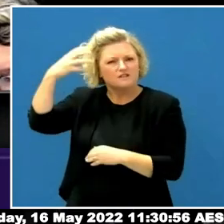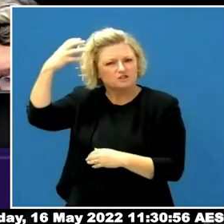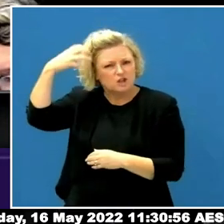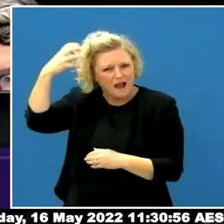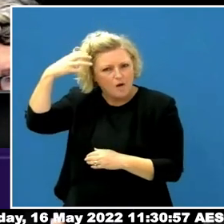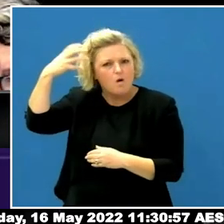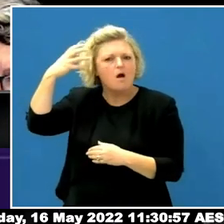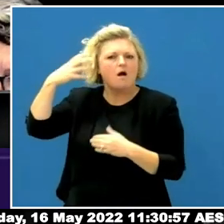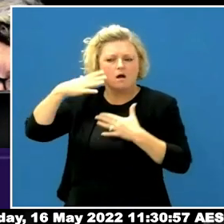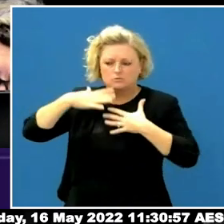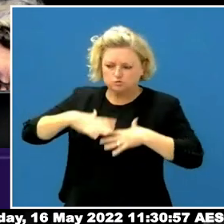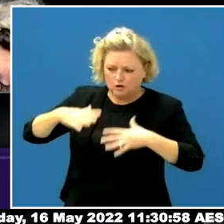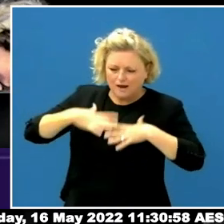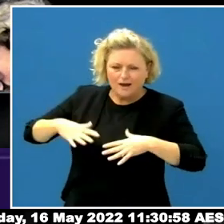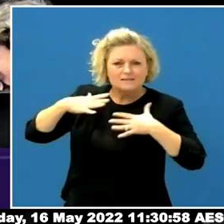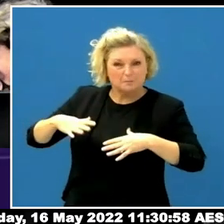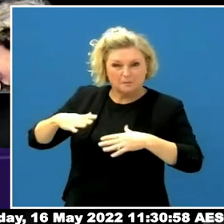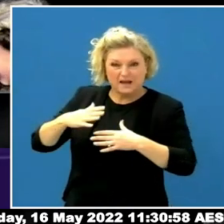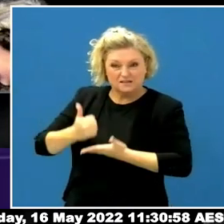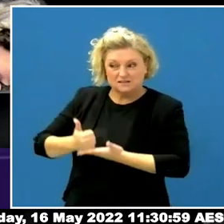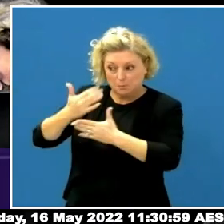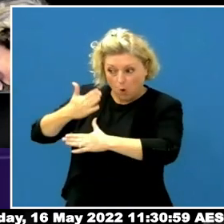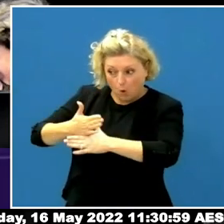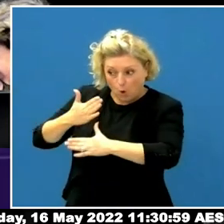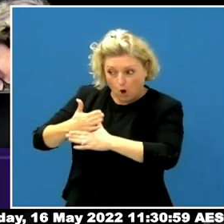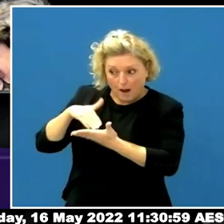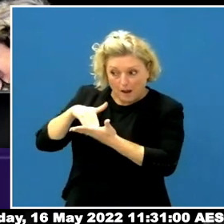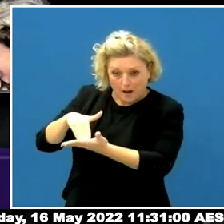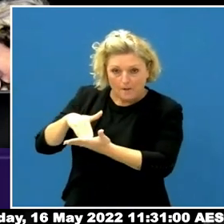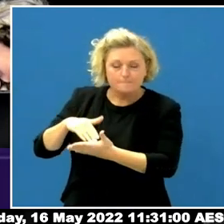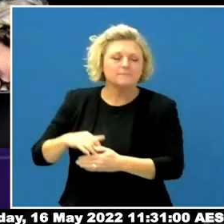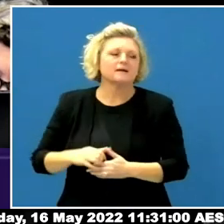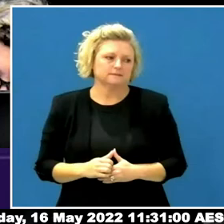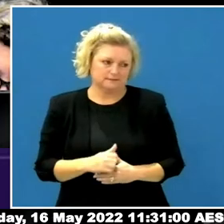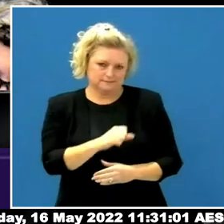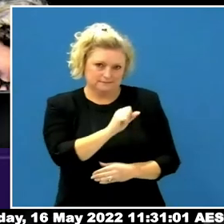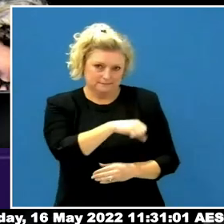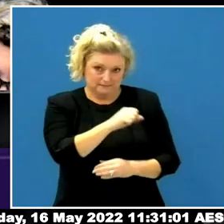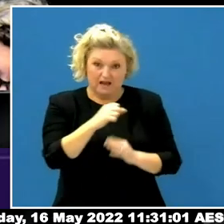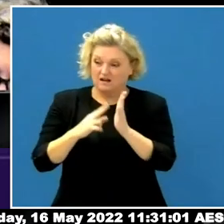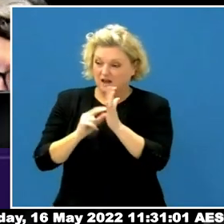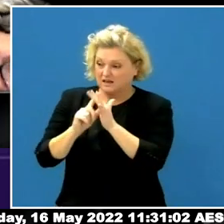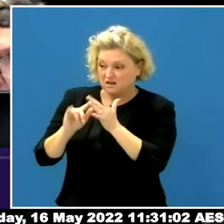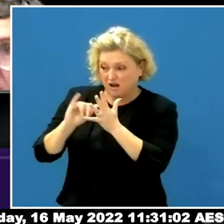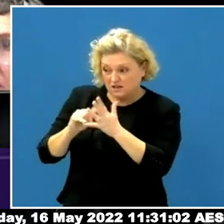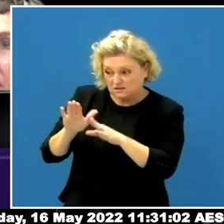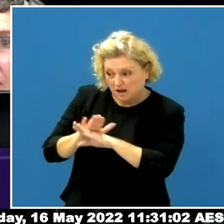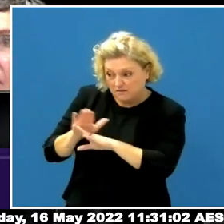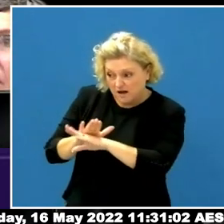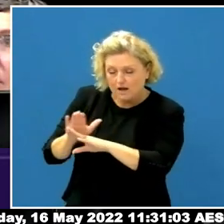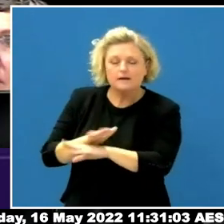Yes. MR FOGARTY: And that's covered under his NDIS funding? Yes. MR FOGARTY: Alright. Is that seven days a week or is that Monday to Friday?